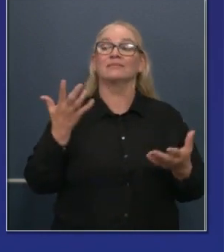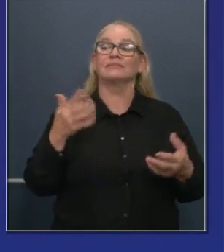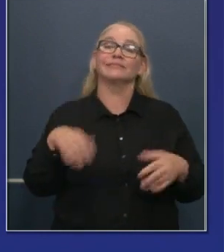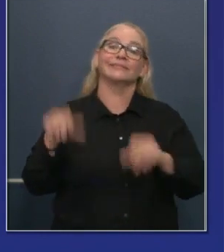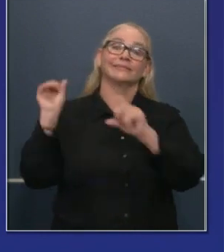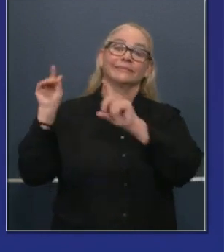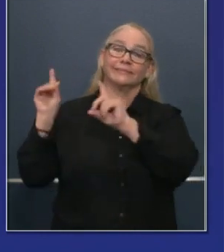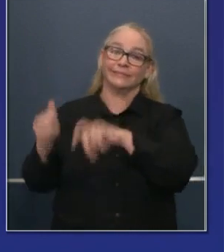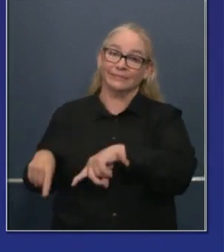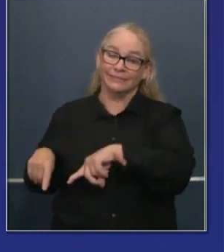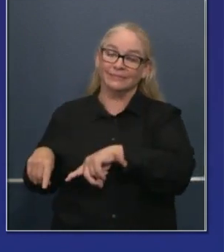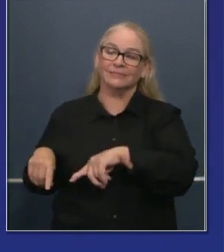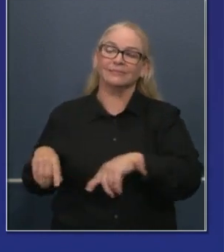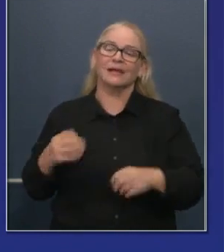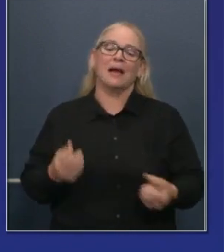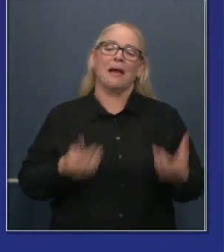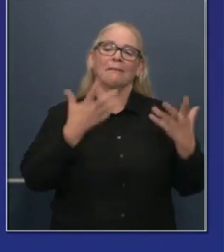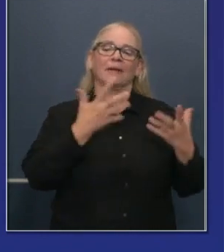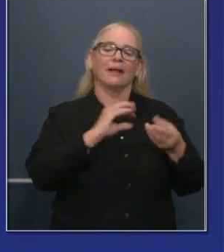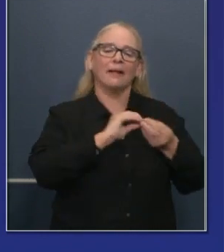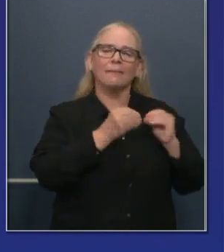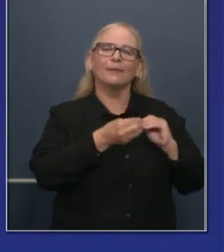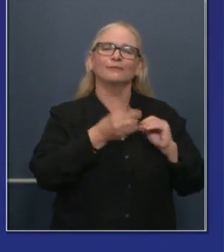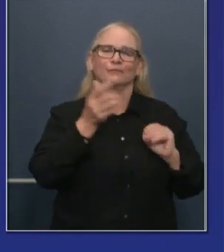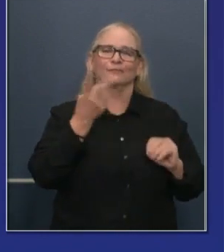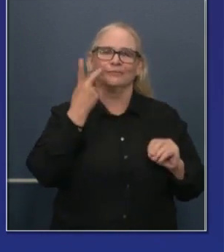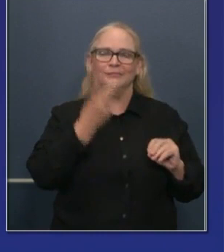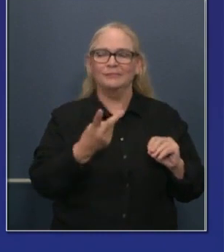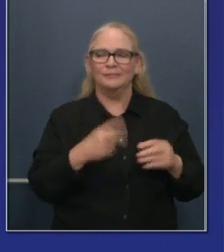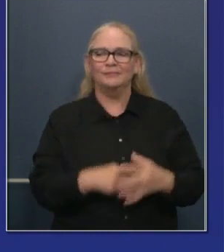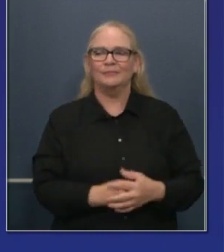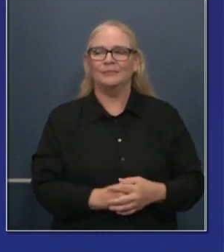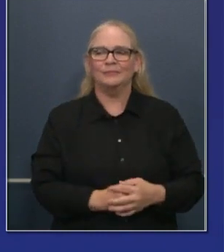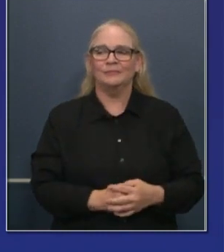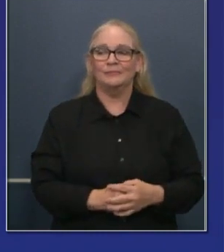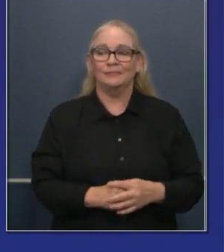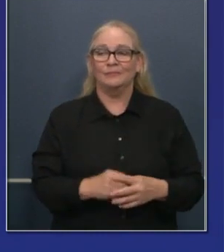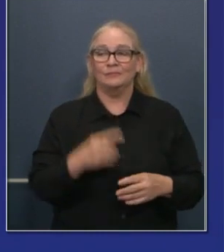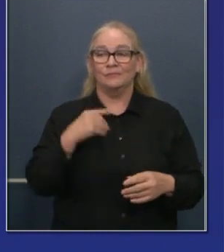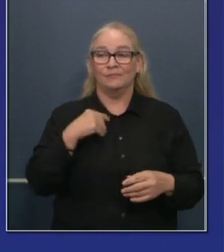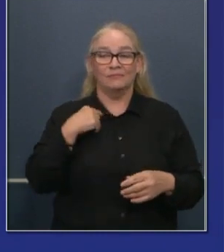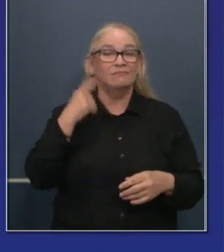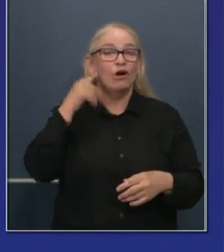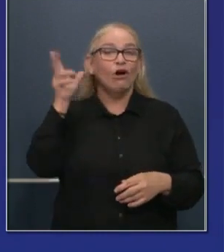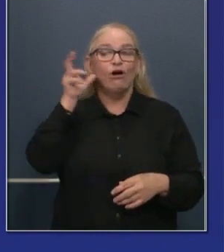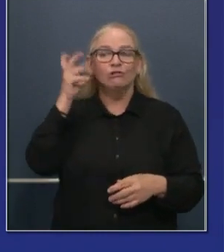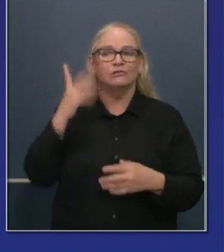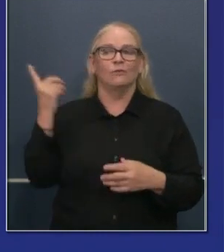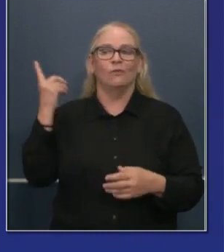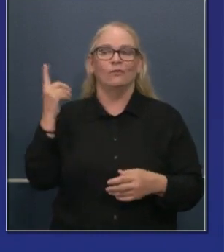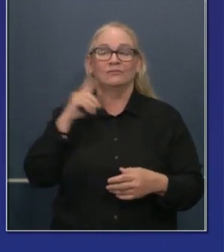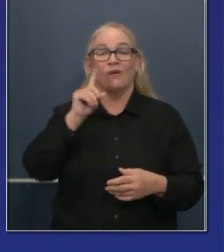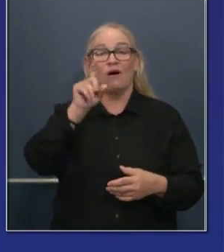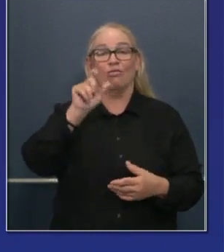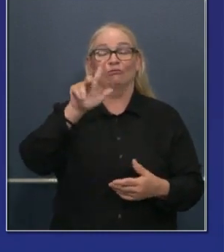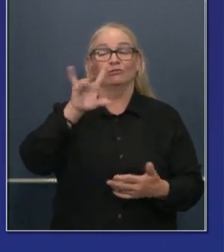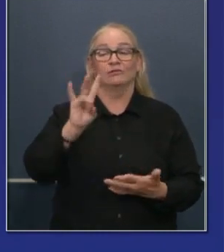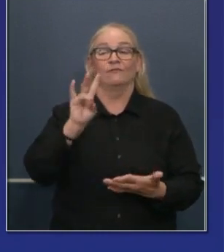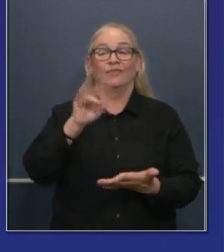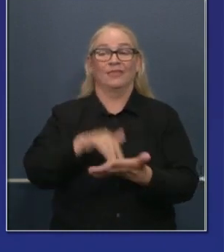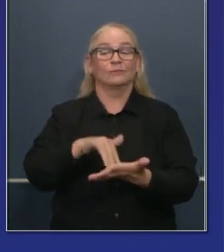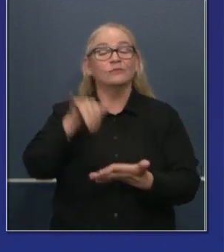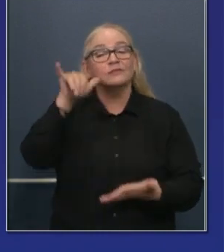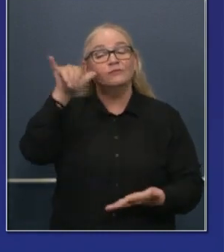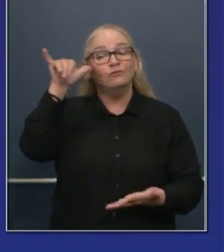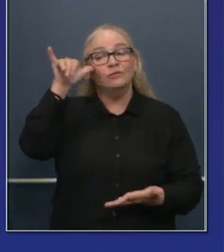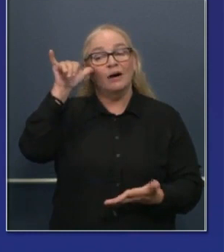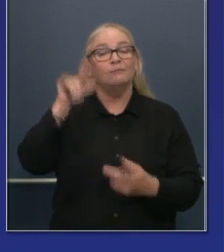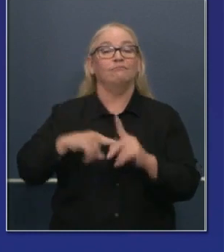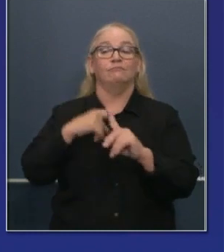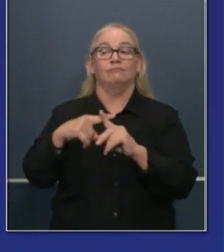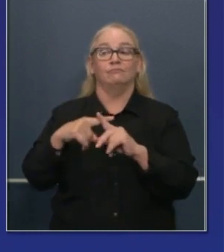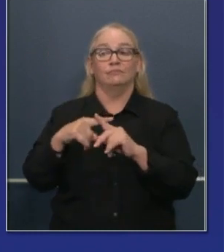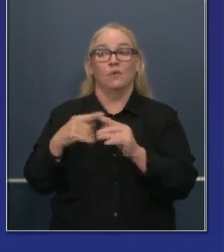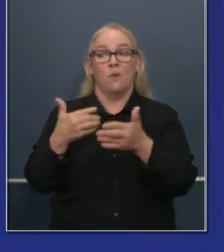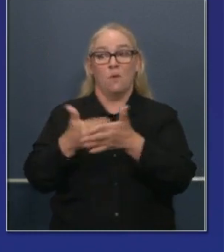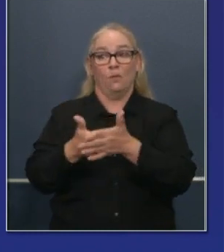SPEAKING OF UPDATING, WE DO WANT TO UPDATE YOU ON TOTAL CASE NUMBERS AS IT RELATES TO COVID-19.